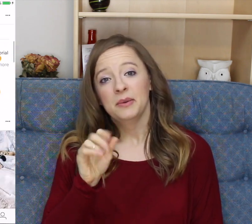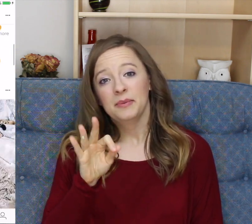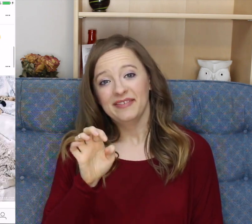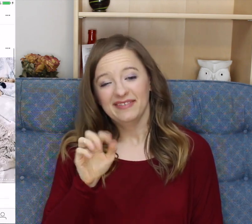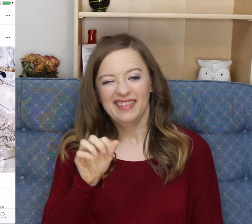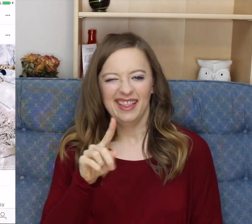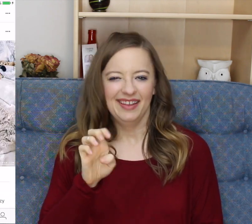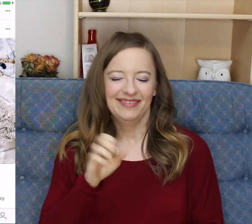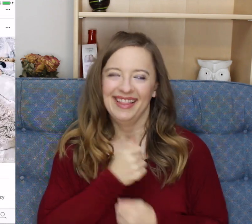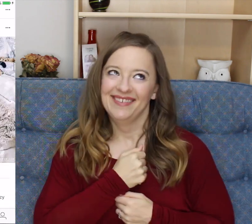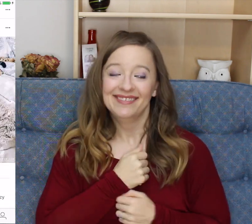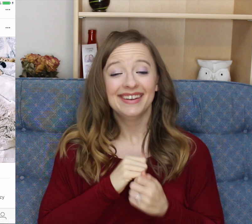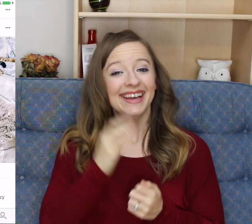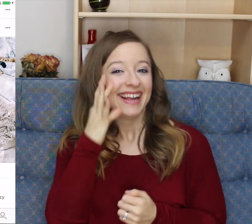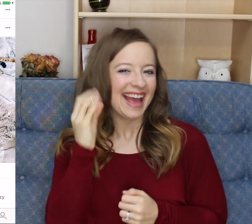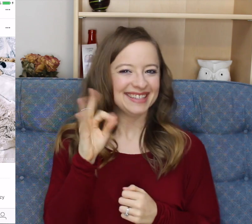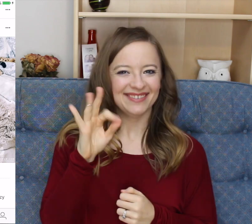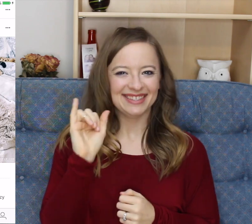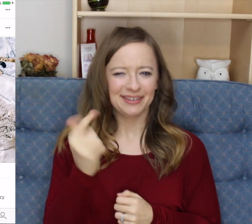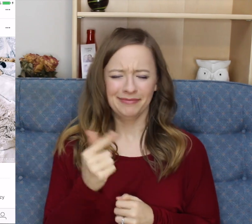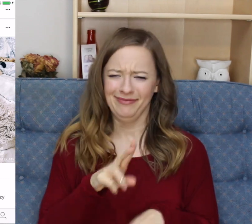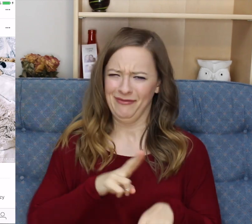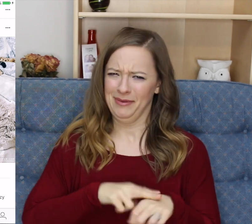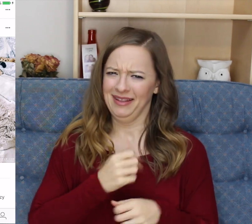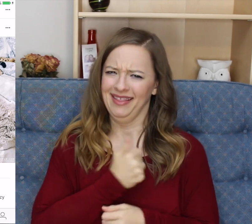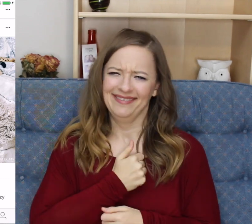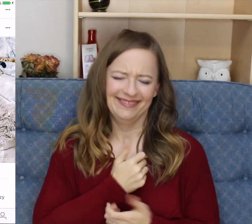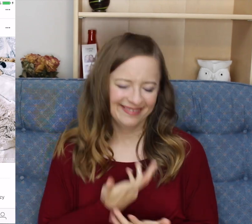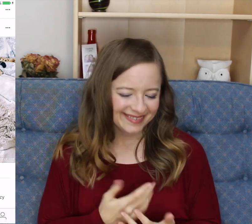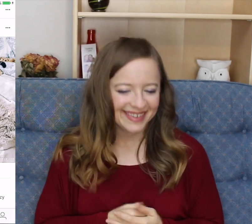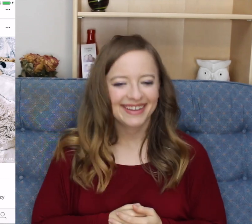love her. Cats of Instagram, of course I love them.